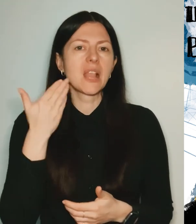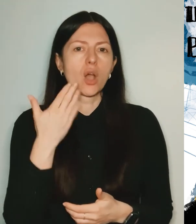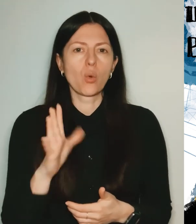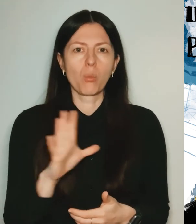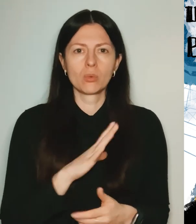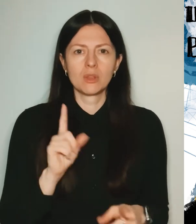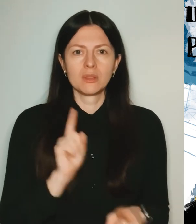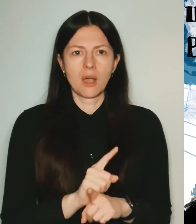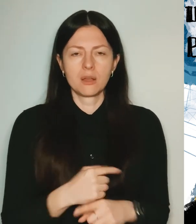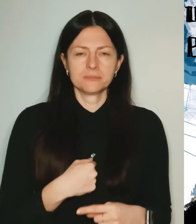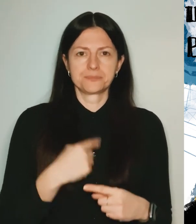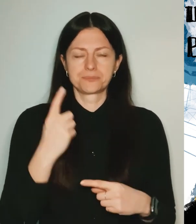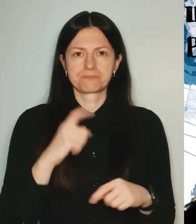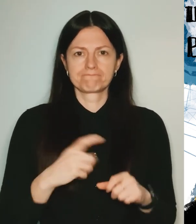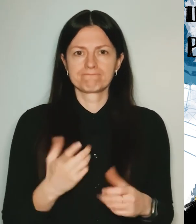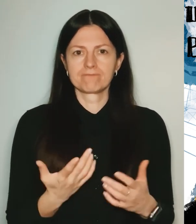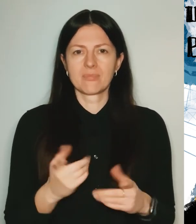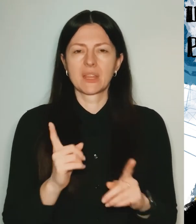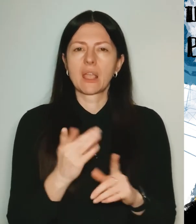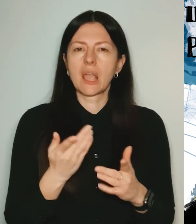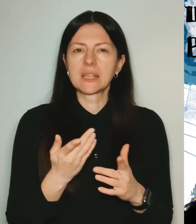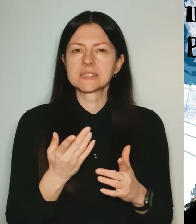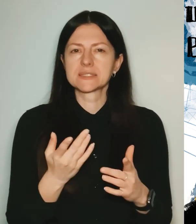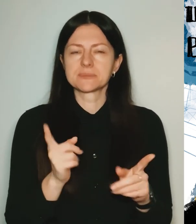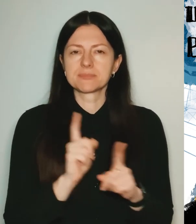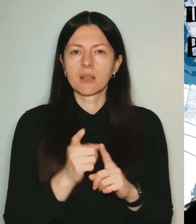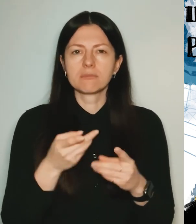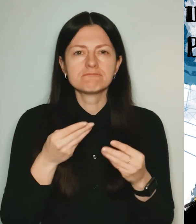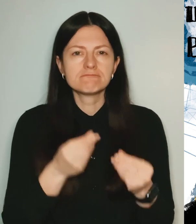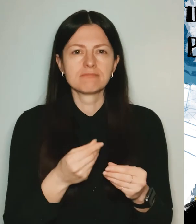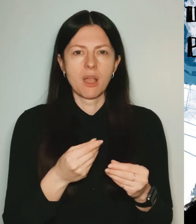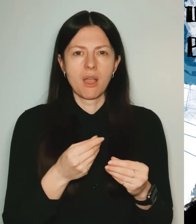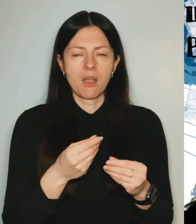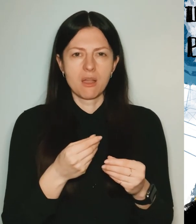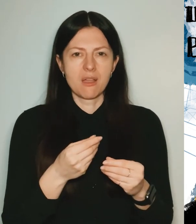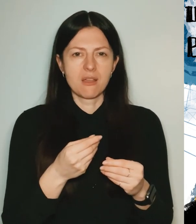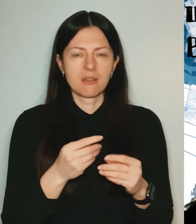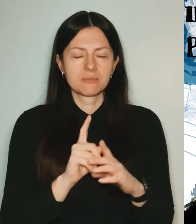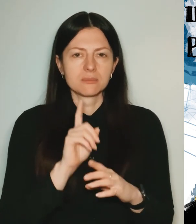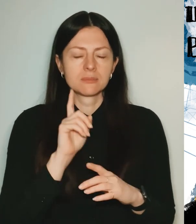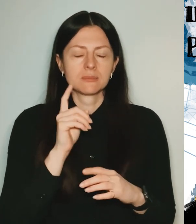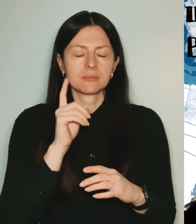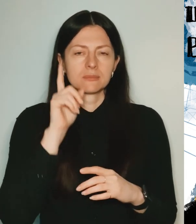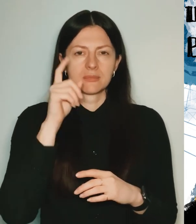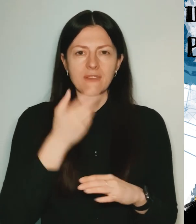It used to be very easy to knock me out, to evoke some heavy memories.